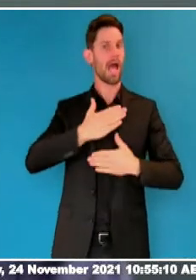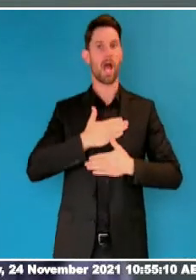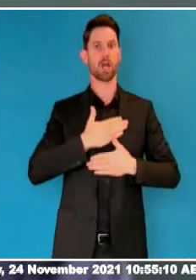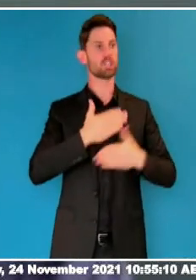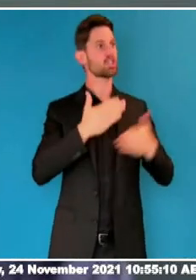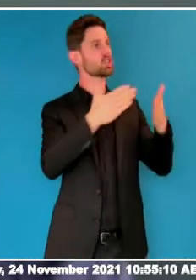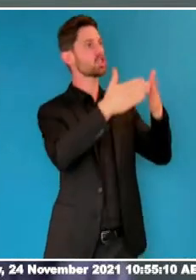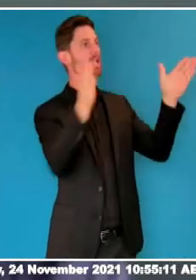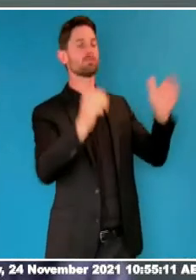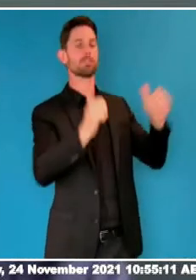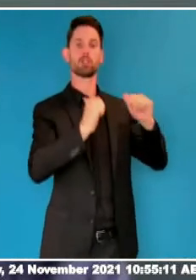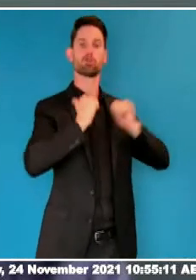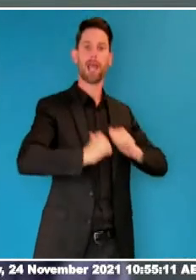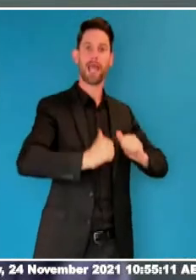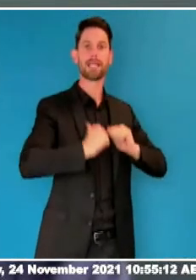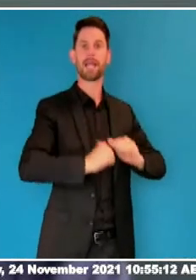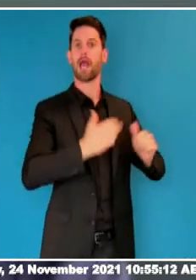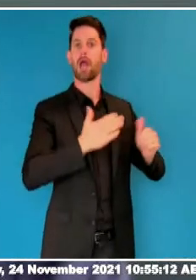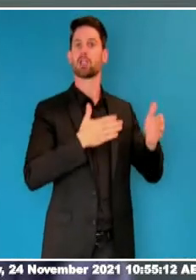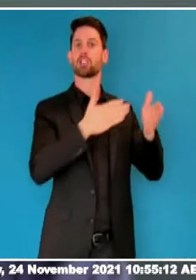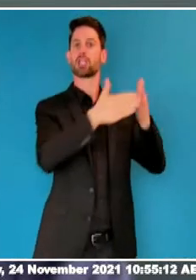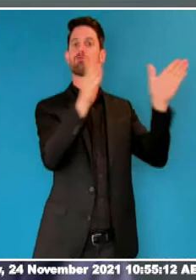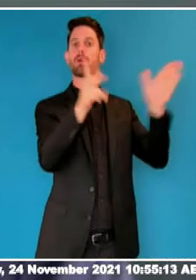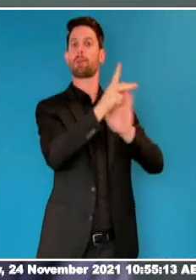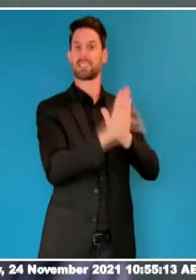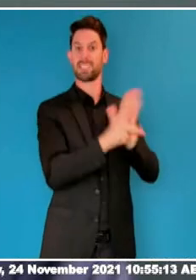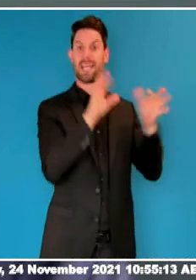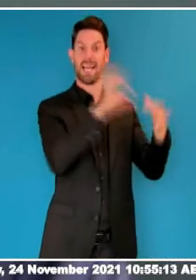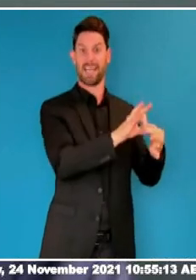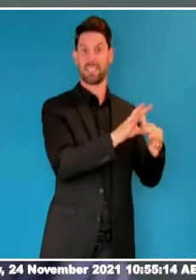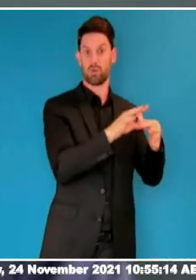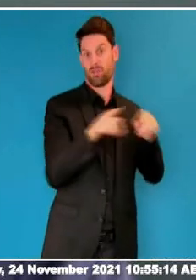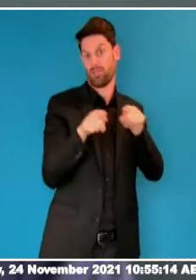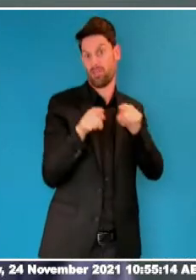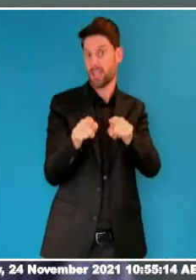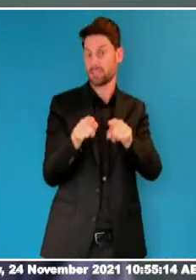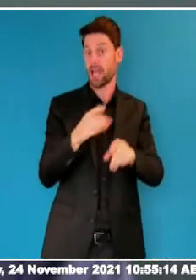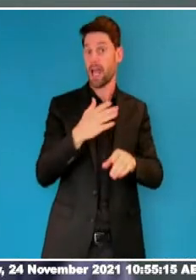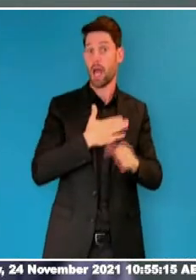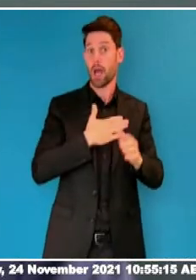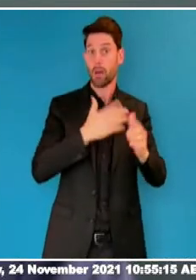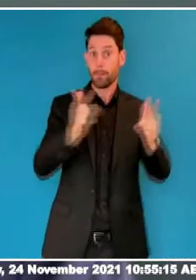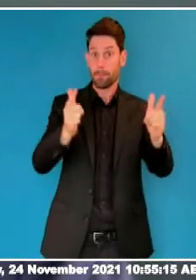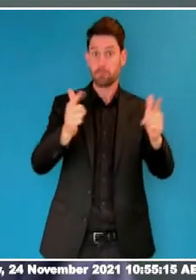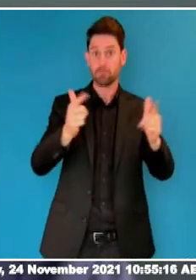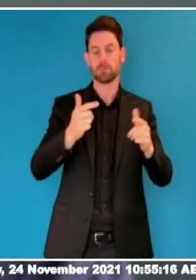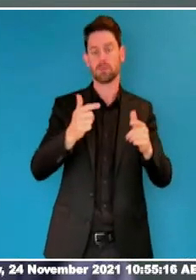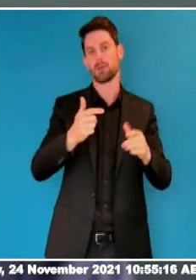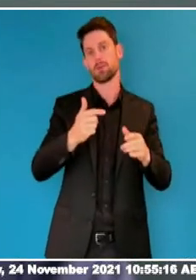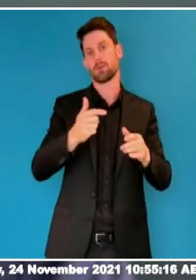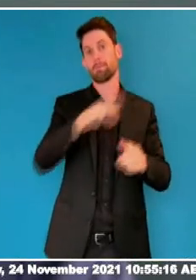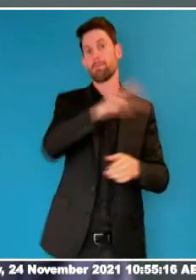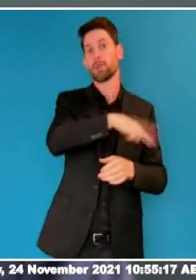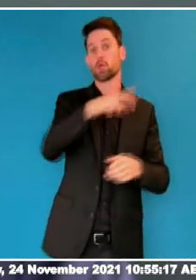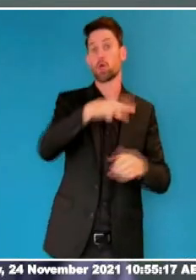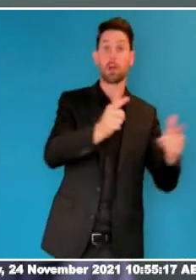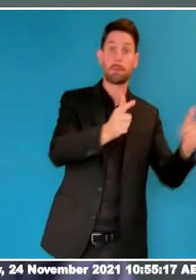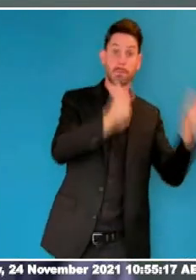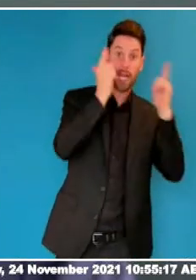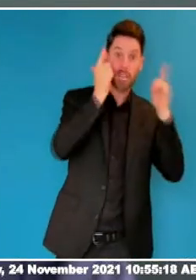training that deal with a lot of these things. Our restaurant managers and hiring managers, as well as their consultants in many cases,